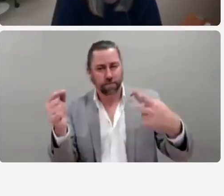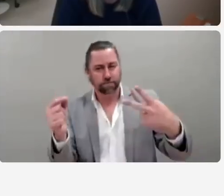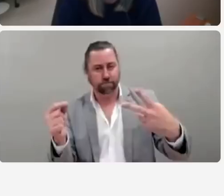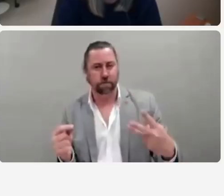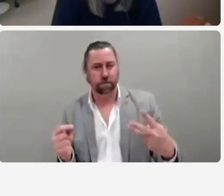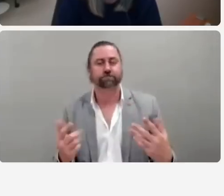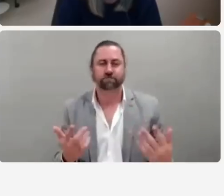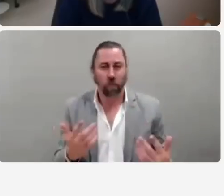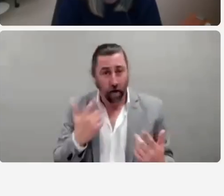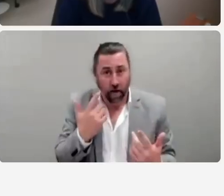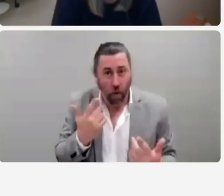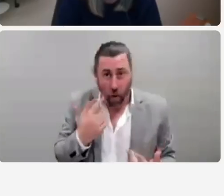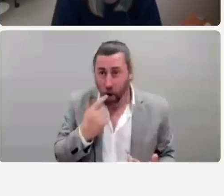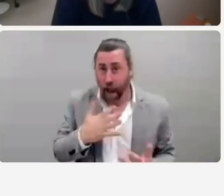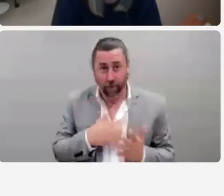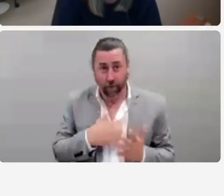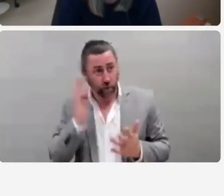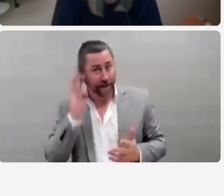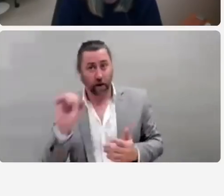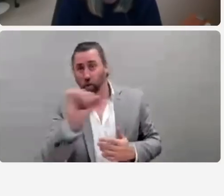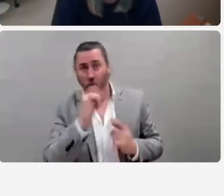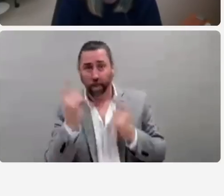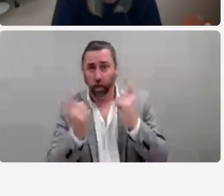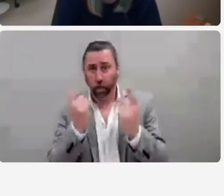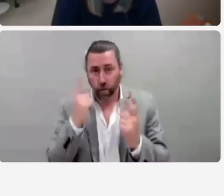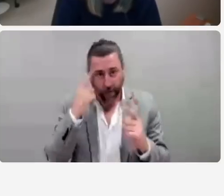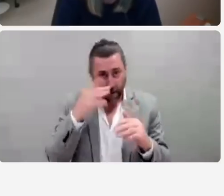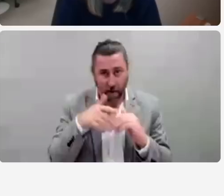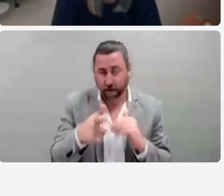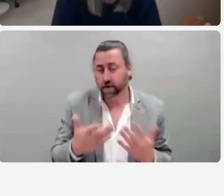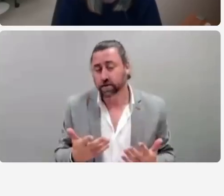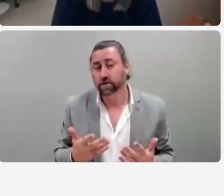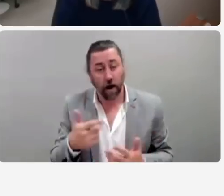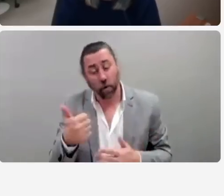consult on that issue with all of you but a good question.